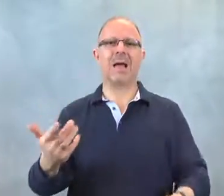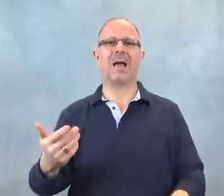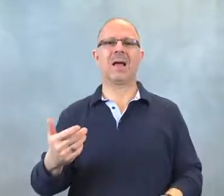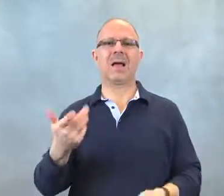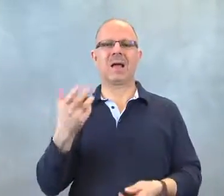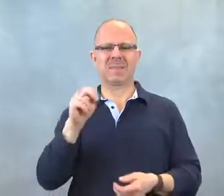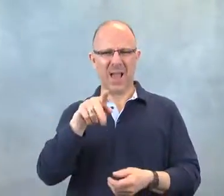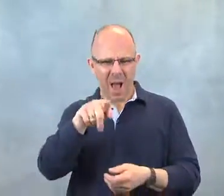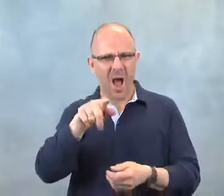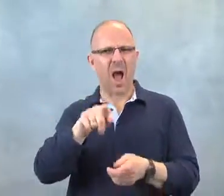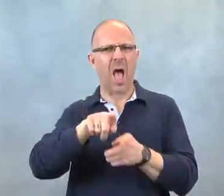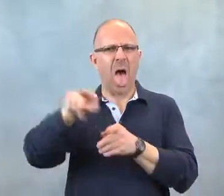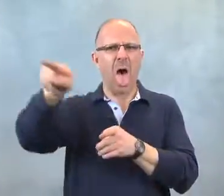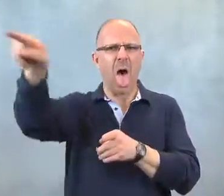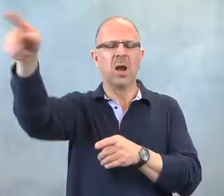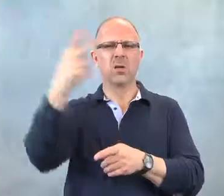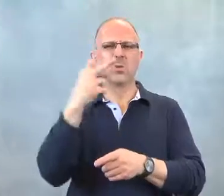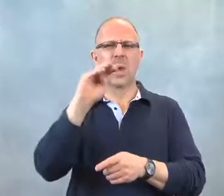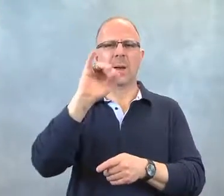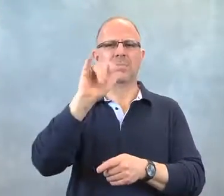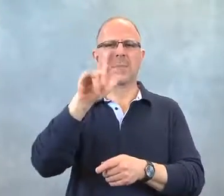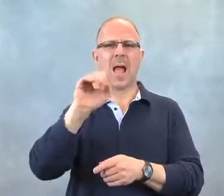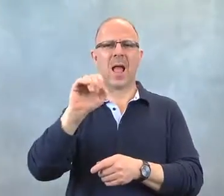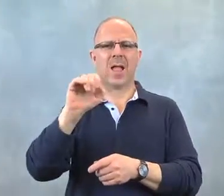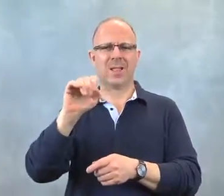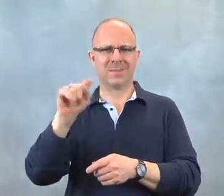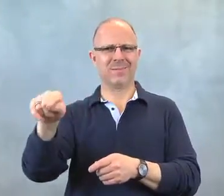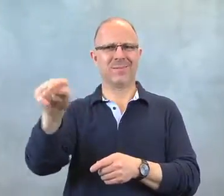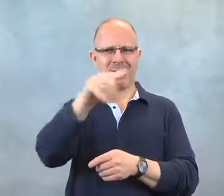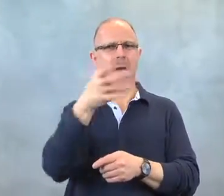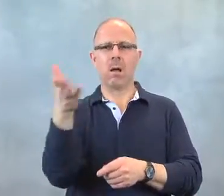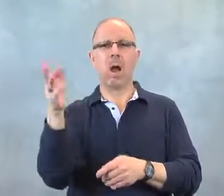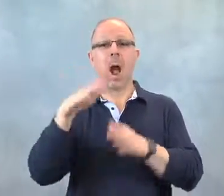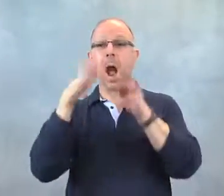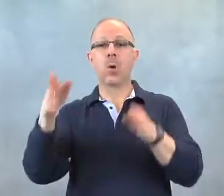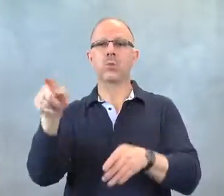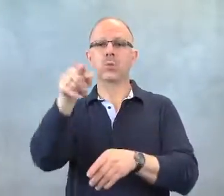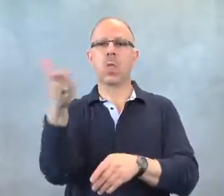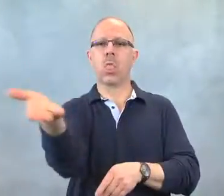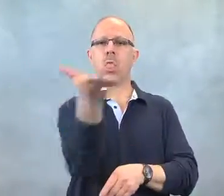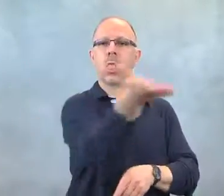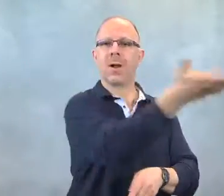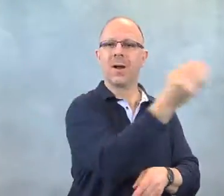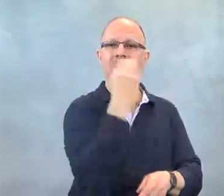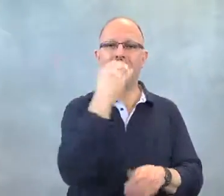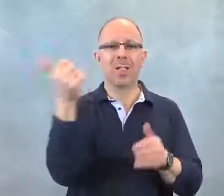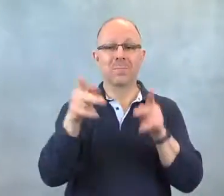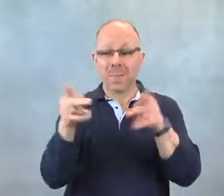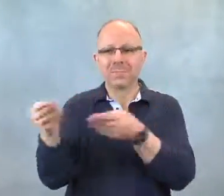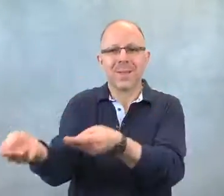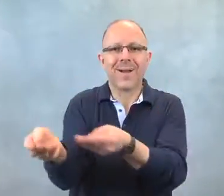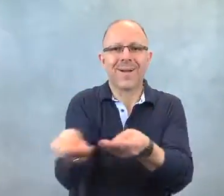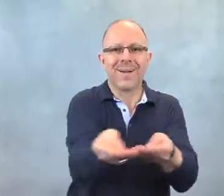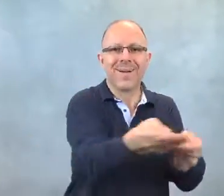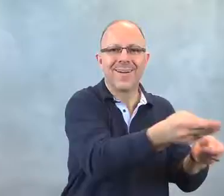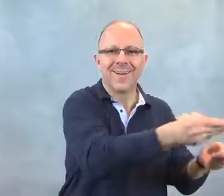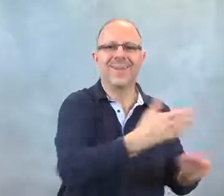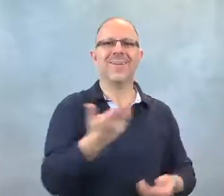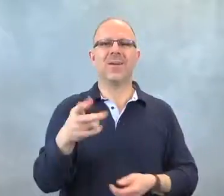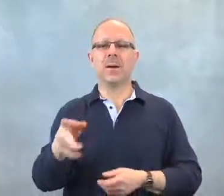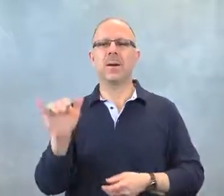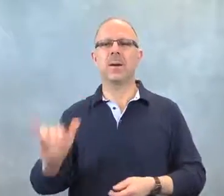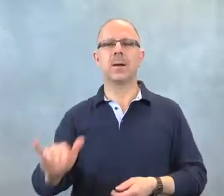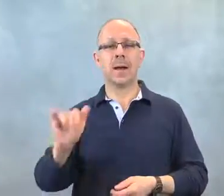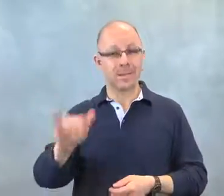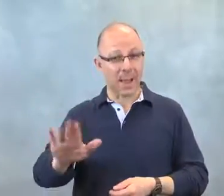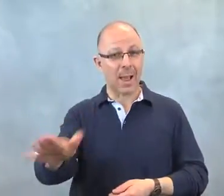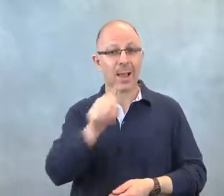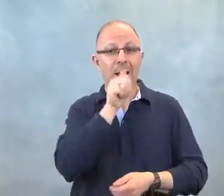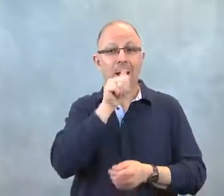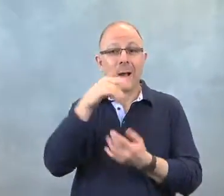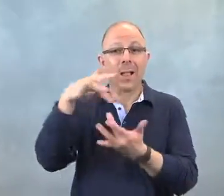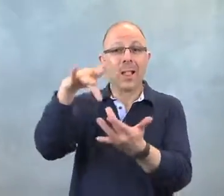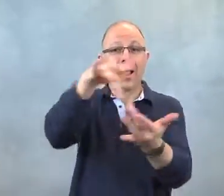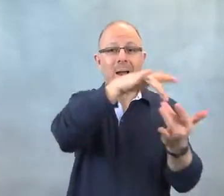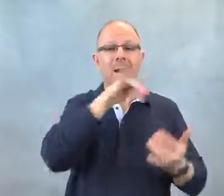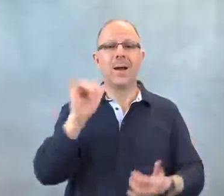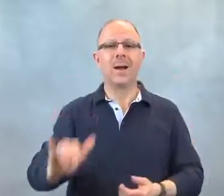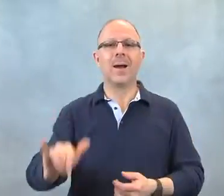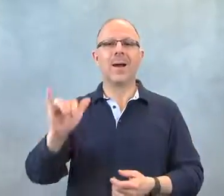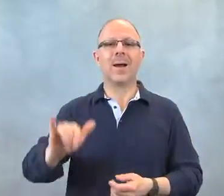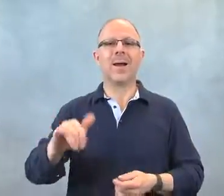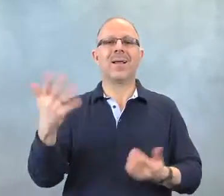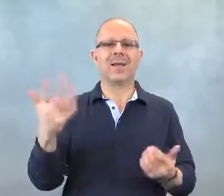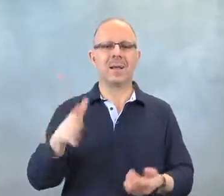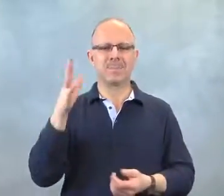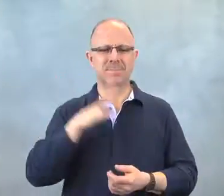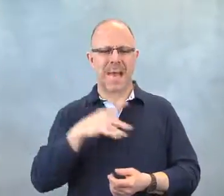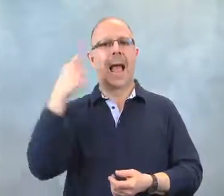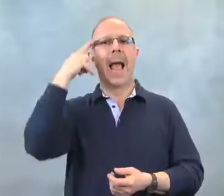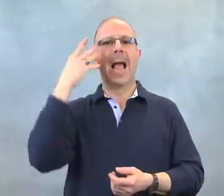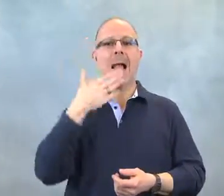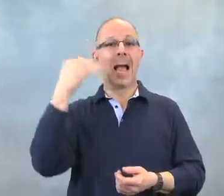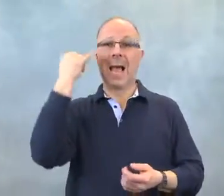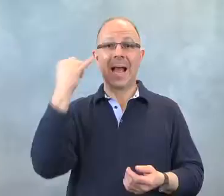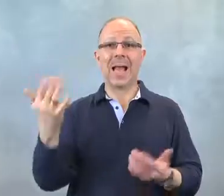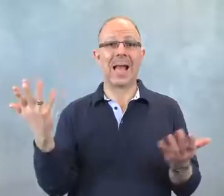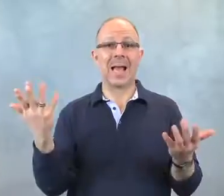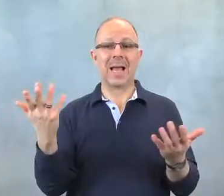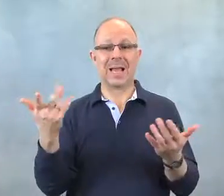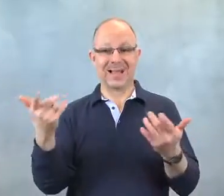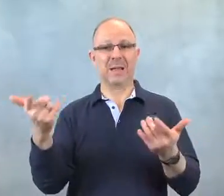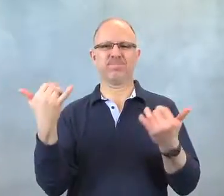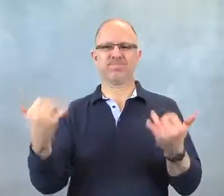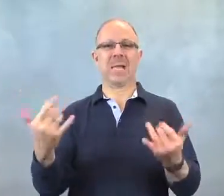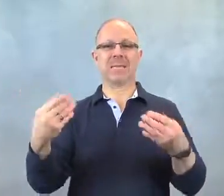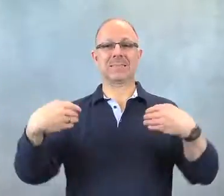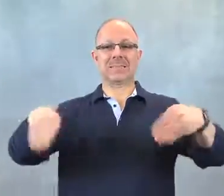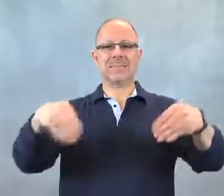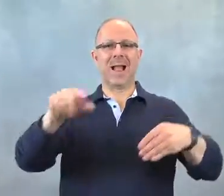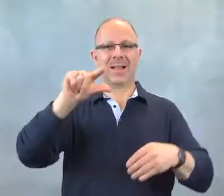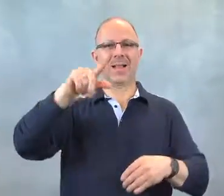Then it would visit certain houses in a two mile range where it got fed.